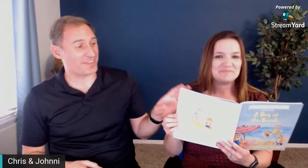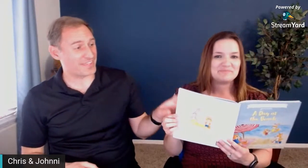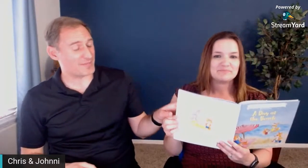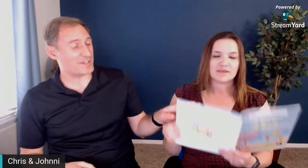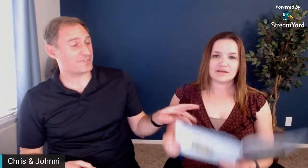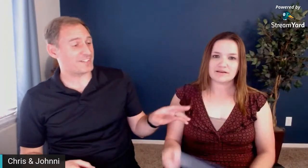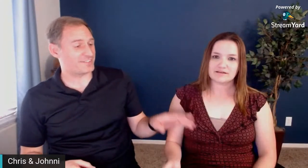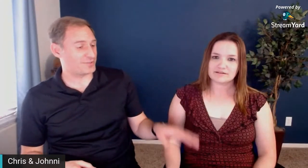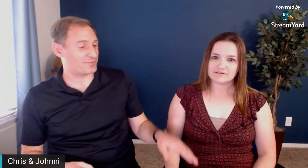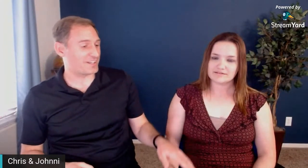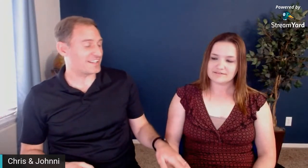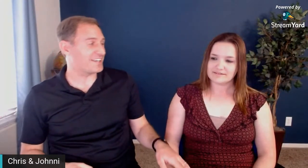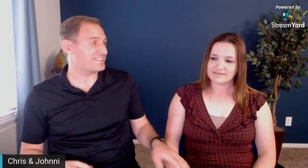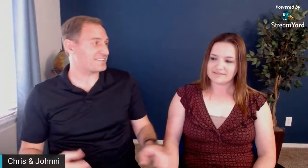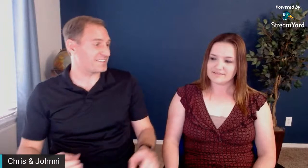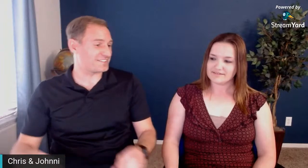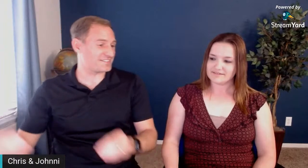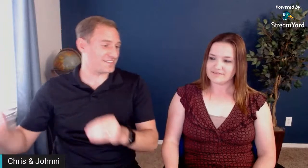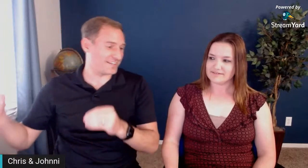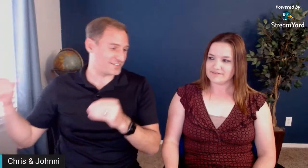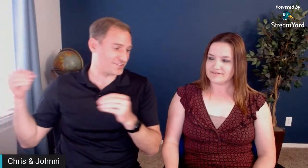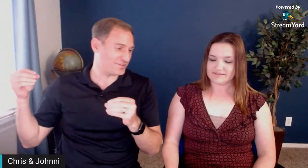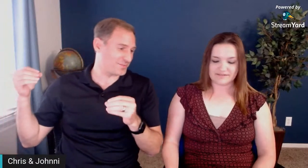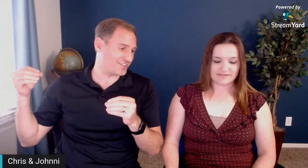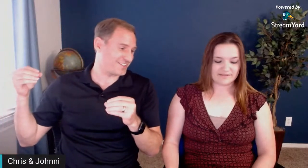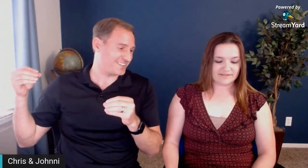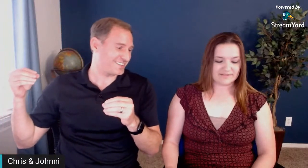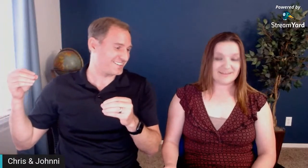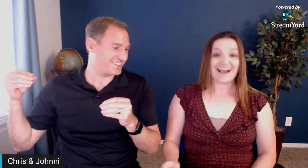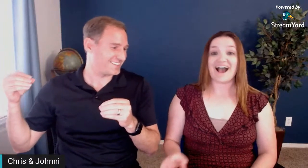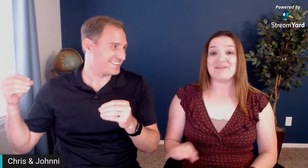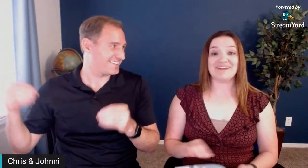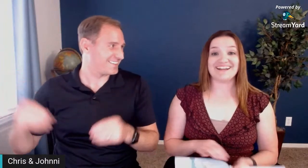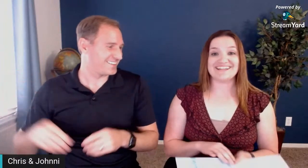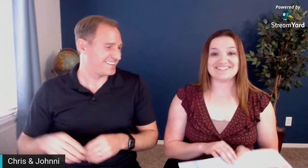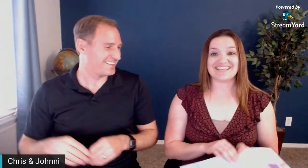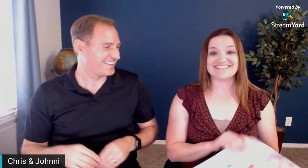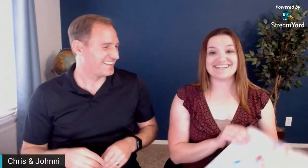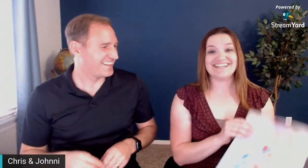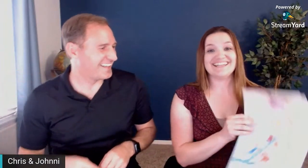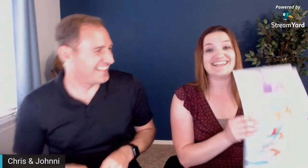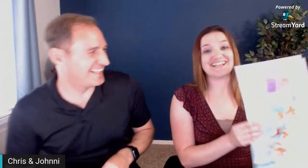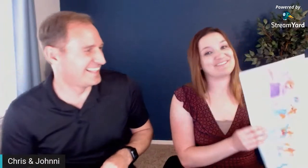the thing about re doing read alouds is you have to show the book i am not in education that's